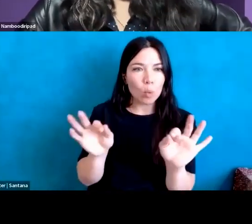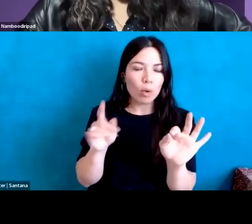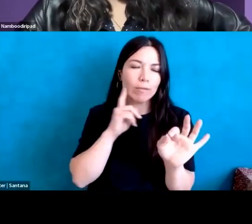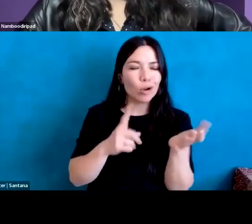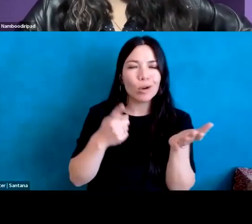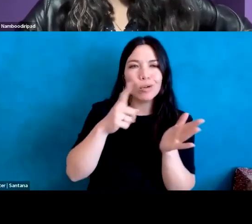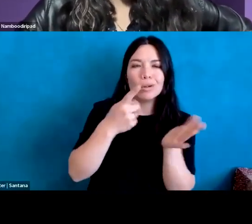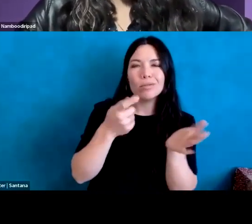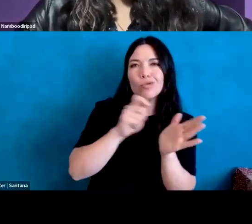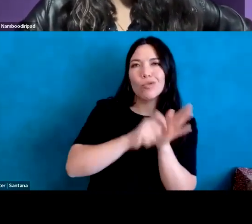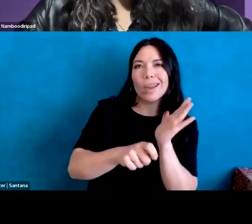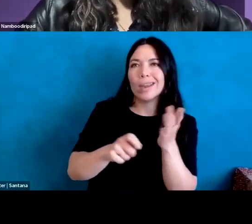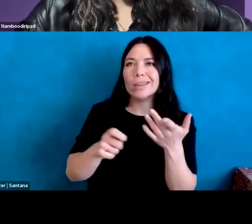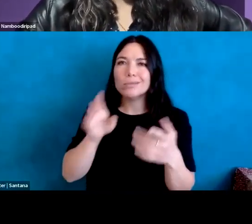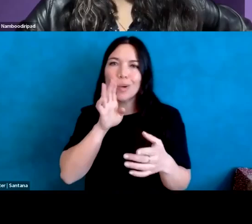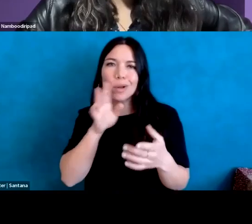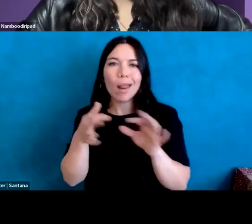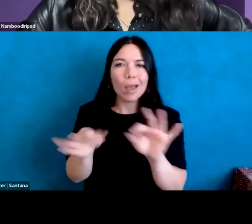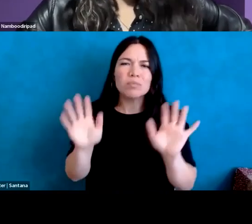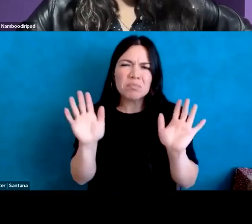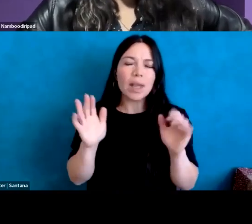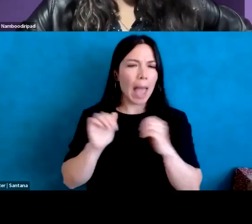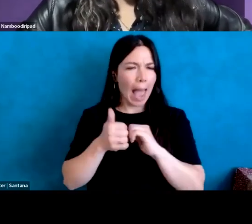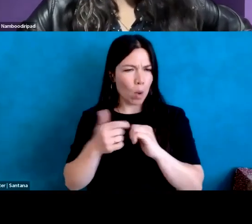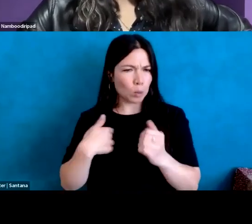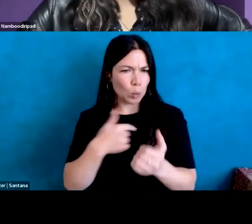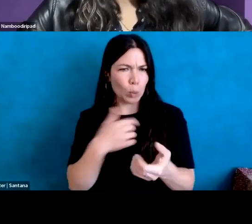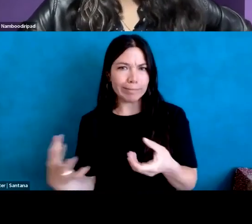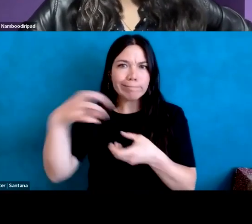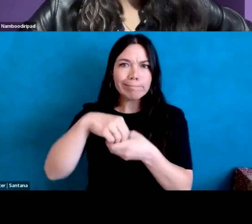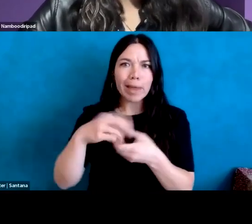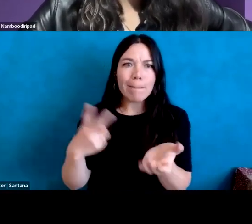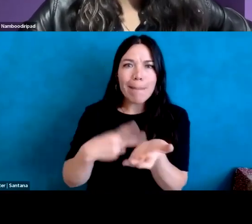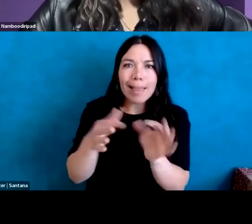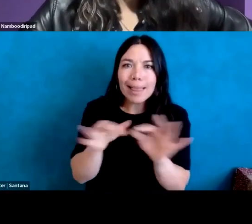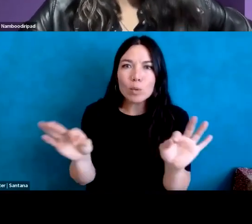"How do you think we should incorporate the bilingual nature of deaf signers into sign language research?"